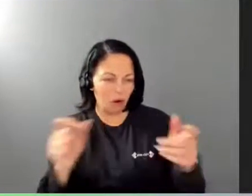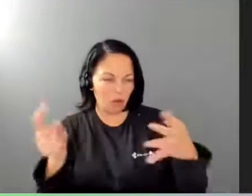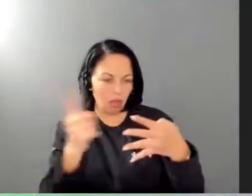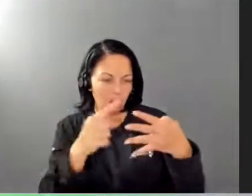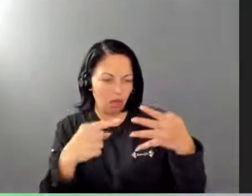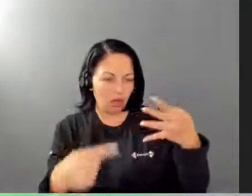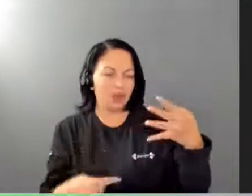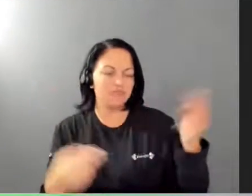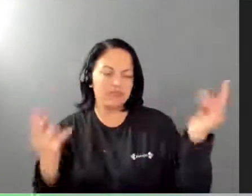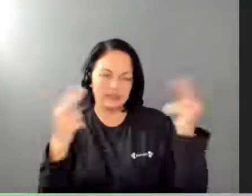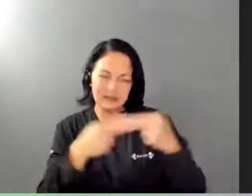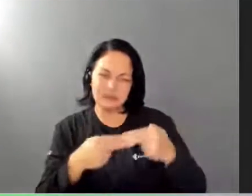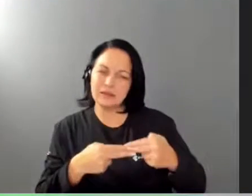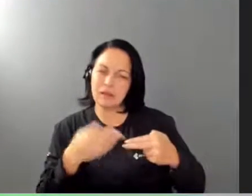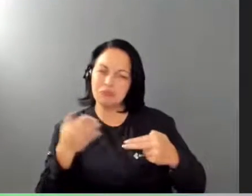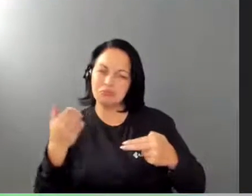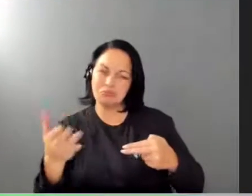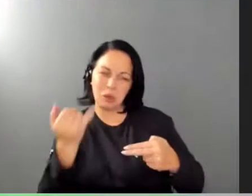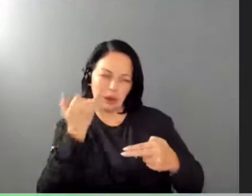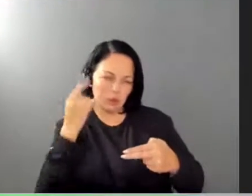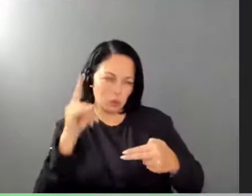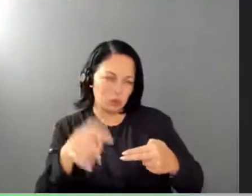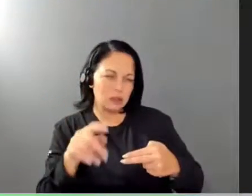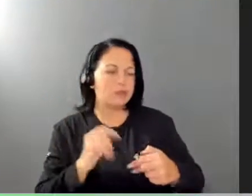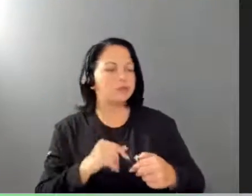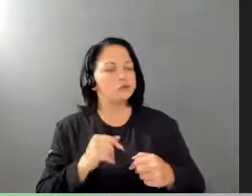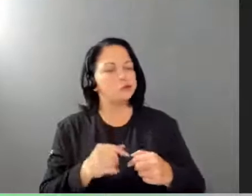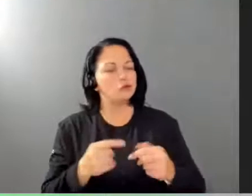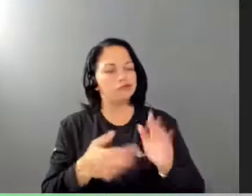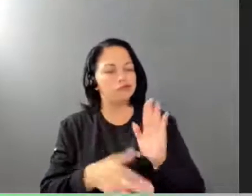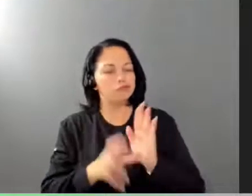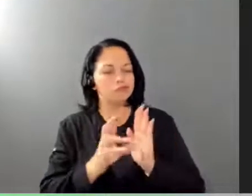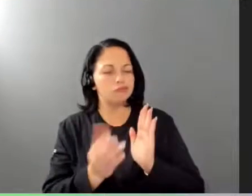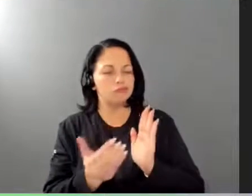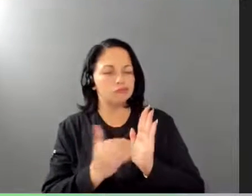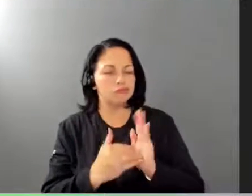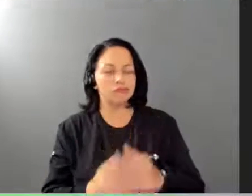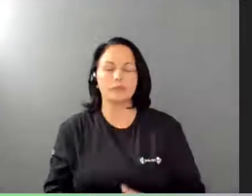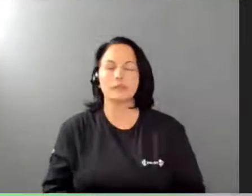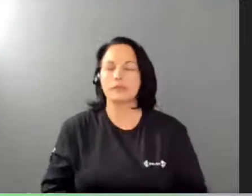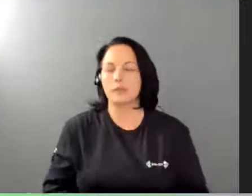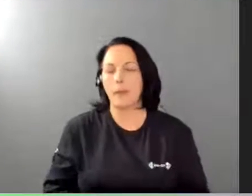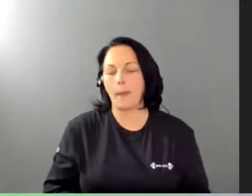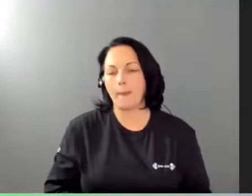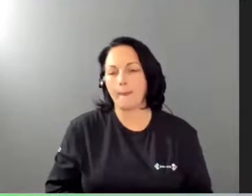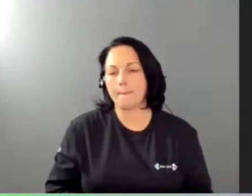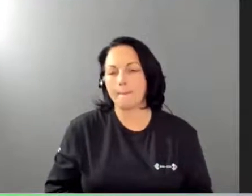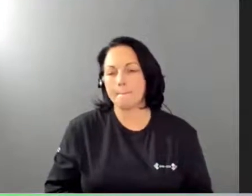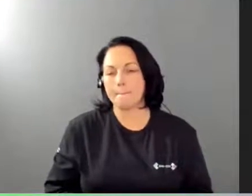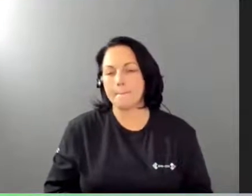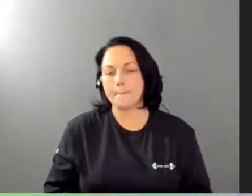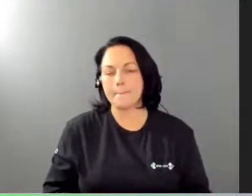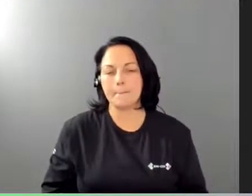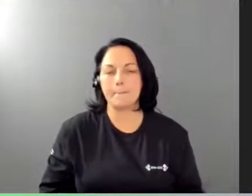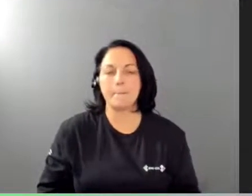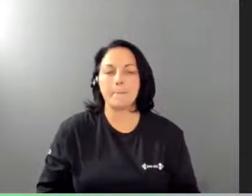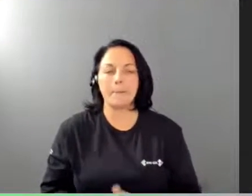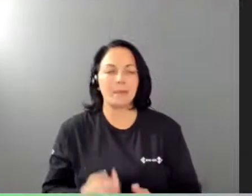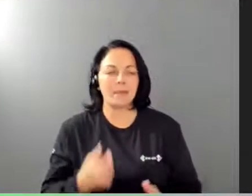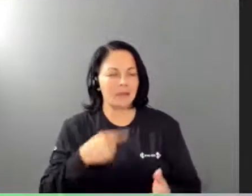some way. [Heidi Kelly-Gibson] And for anyone who didn't catch all of those like Kendall said they're on the axicon website